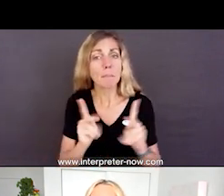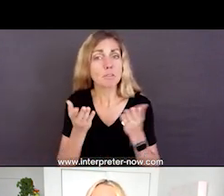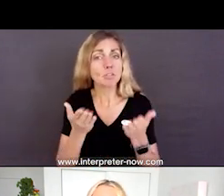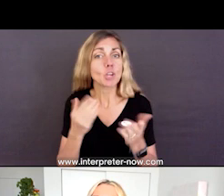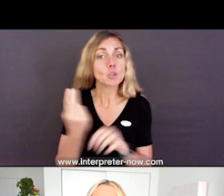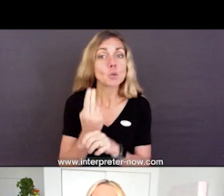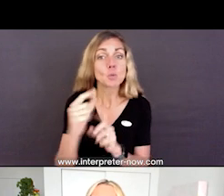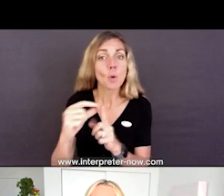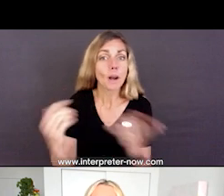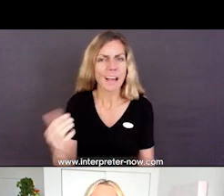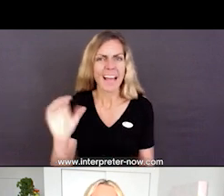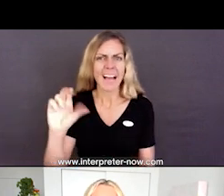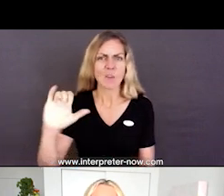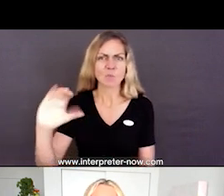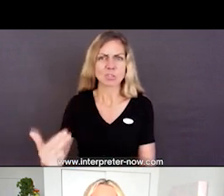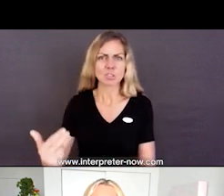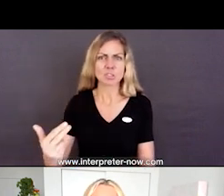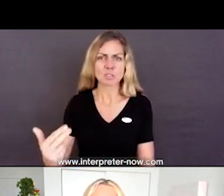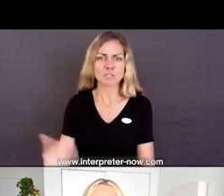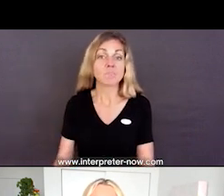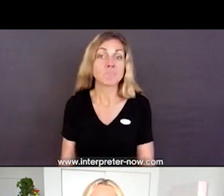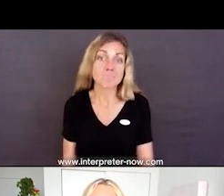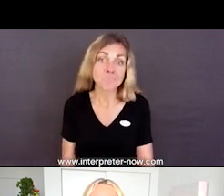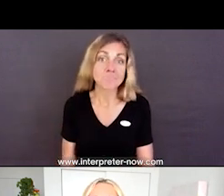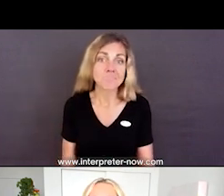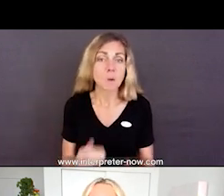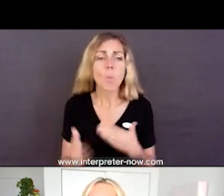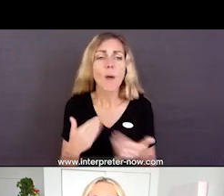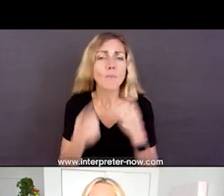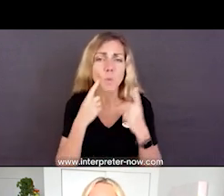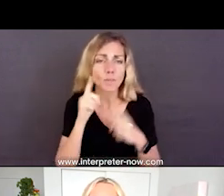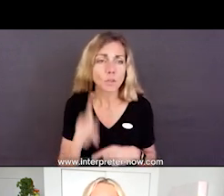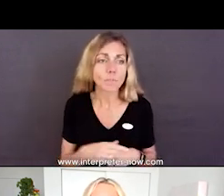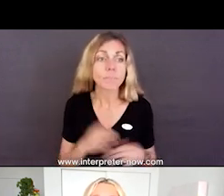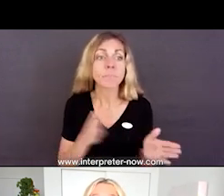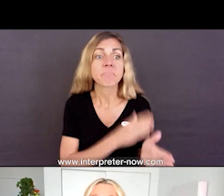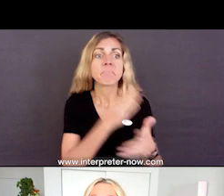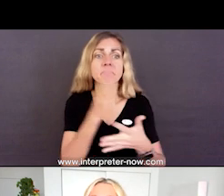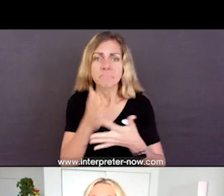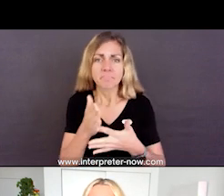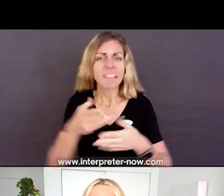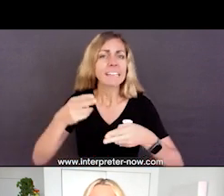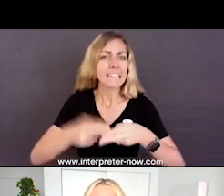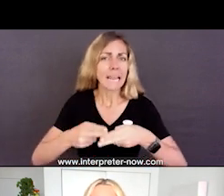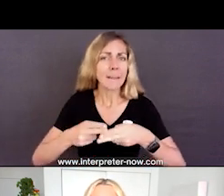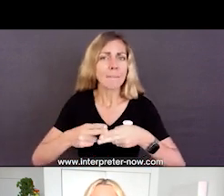Whatever that is, find a term that works for you, and name and disarm, explain why you paused.